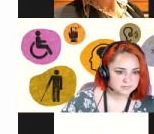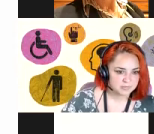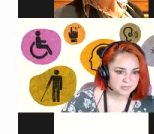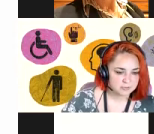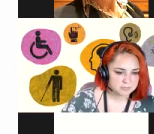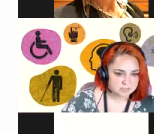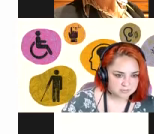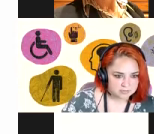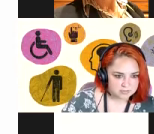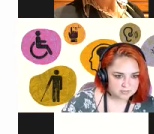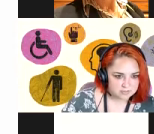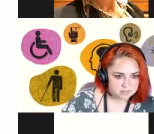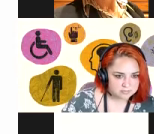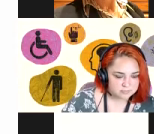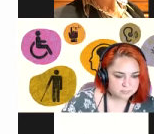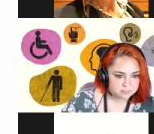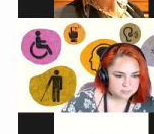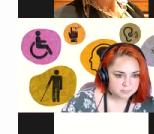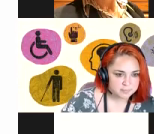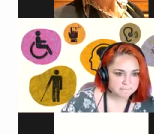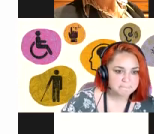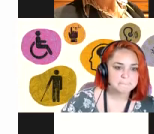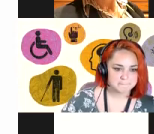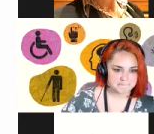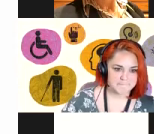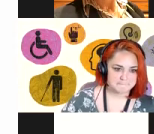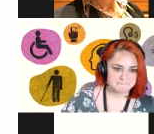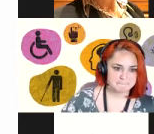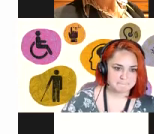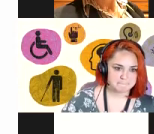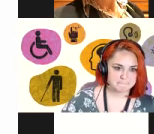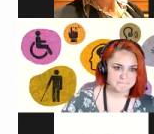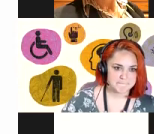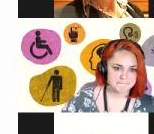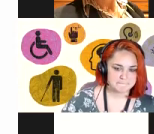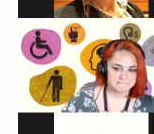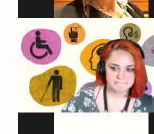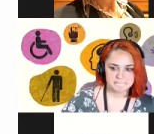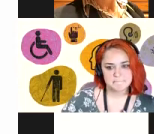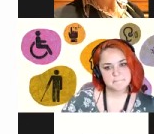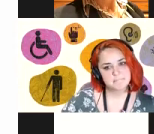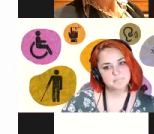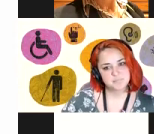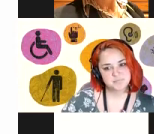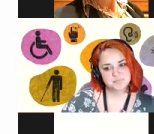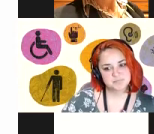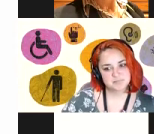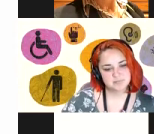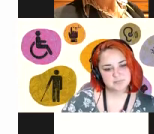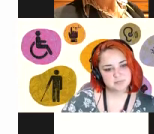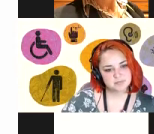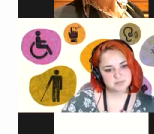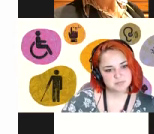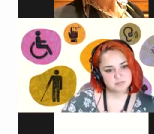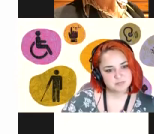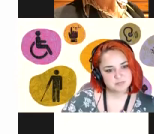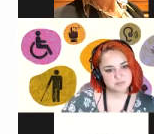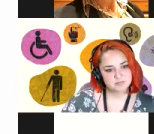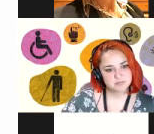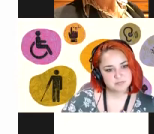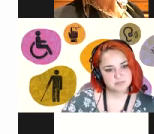there is a question, what is the link to the last two presentations? I missed them. Another